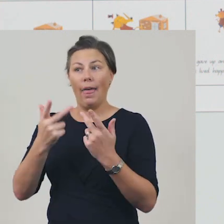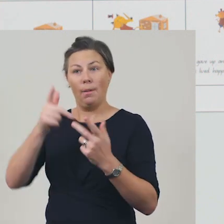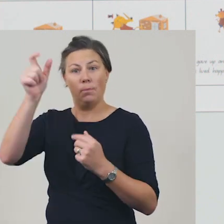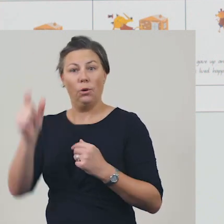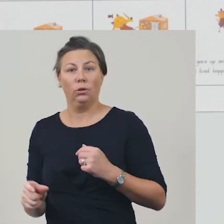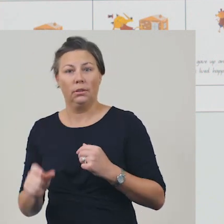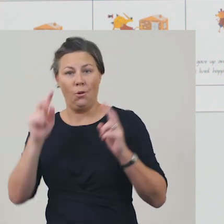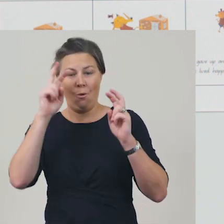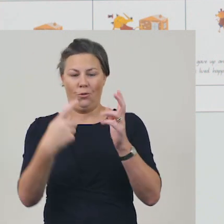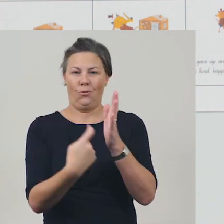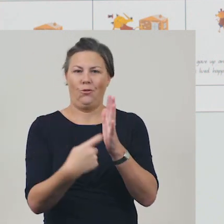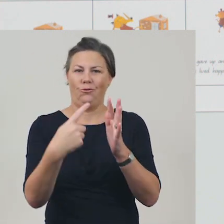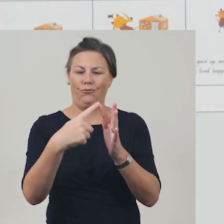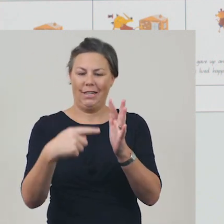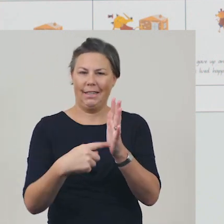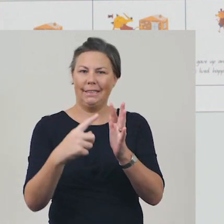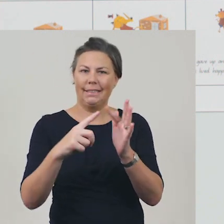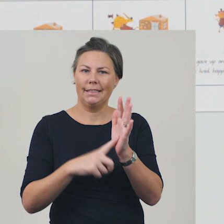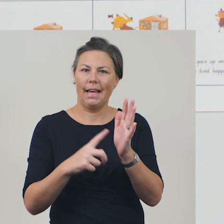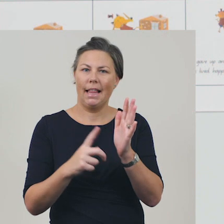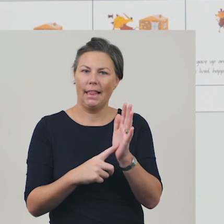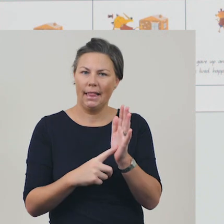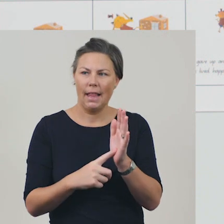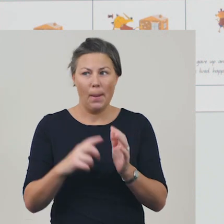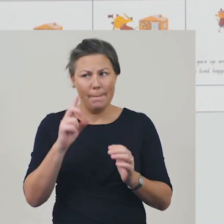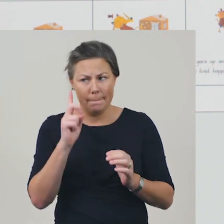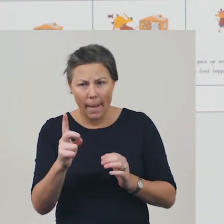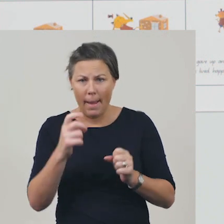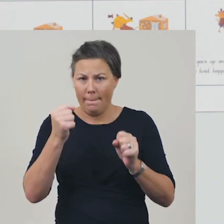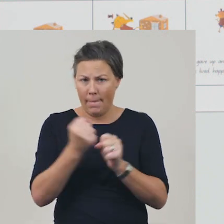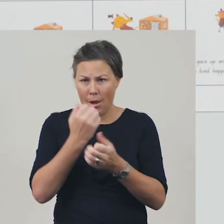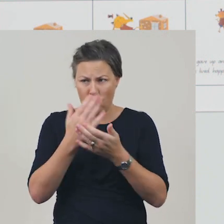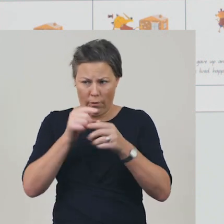making sure that the events that happened in the story are in the correct order.